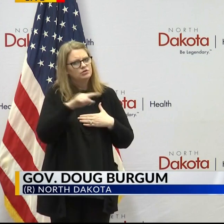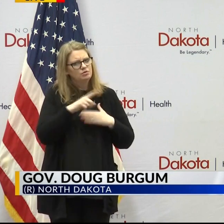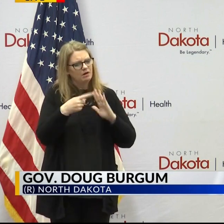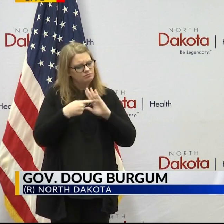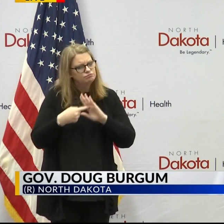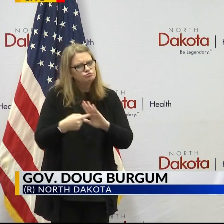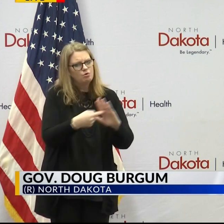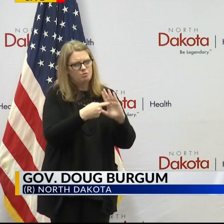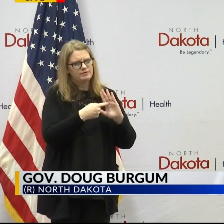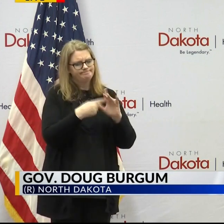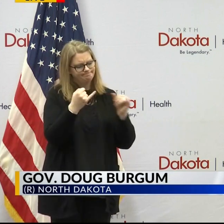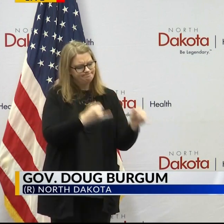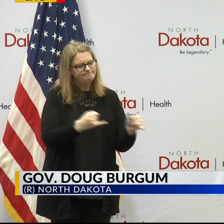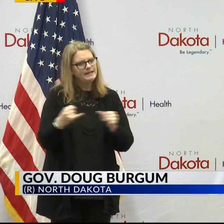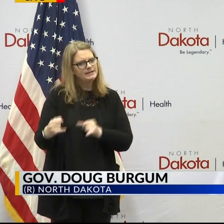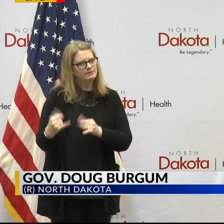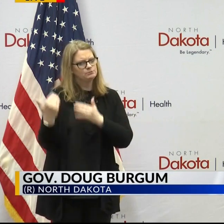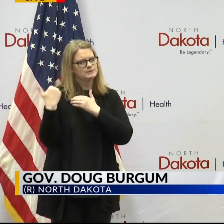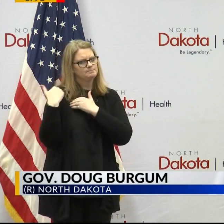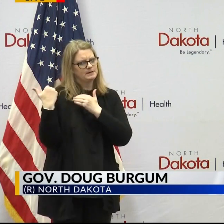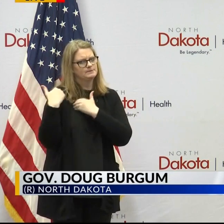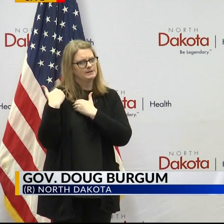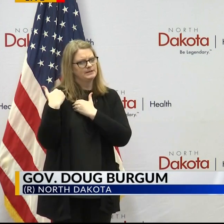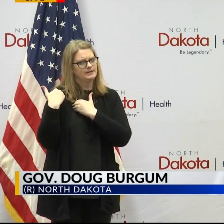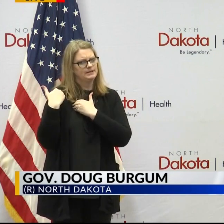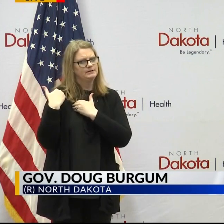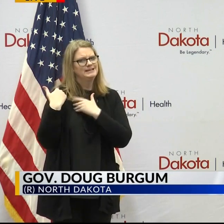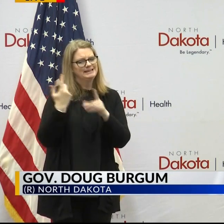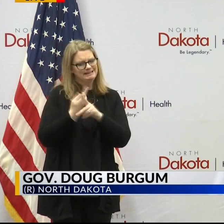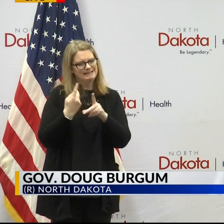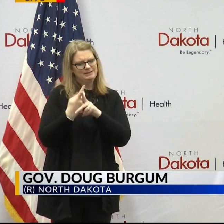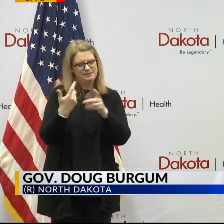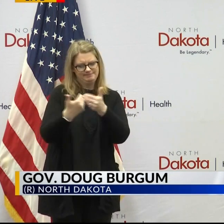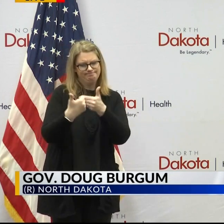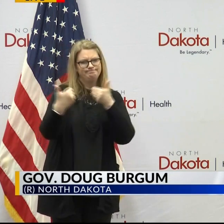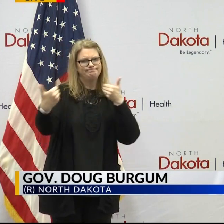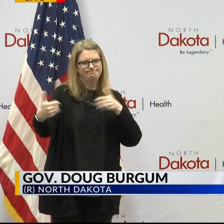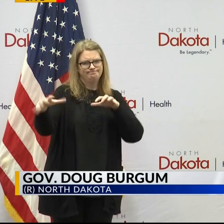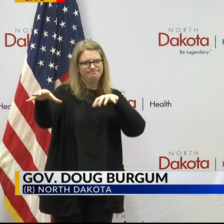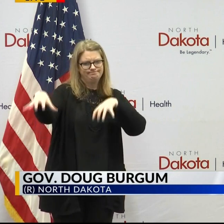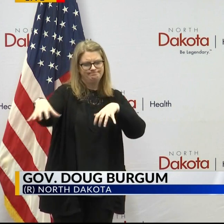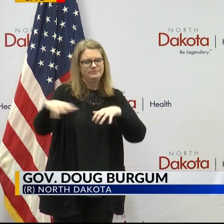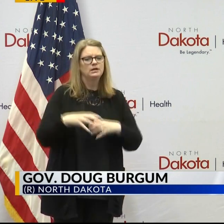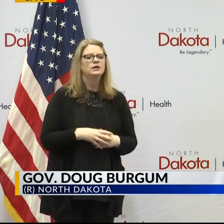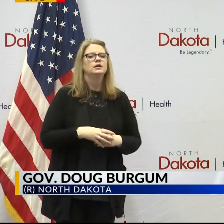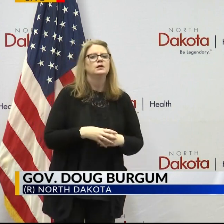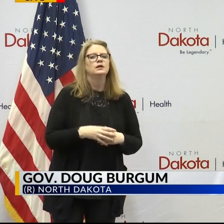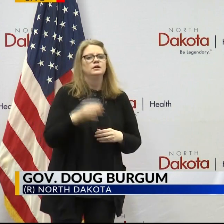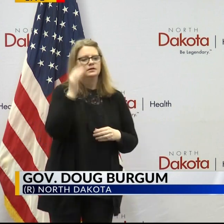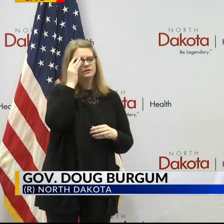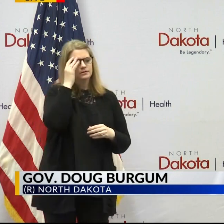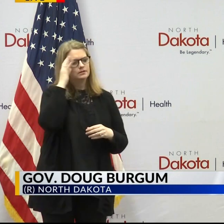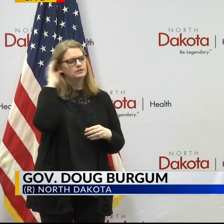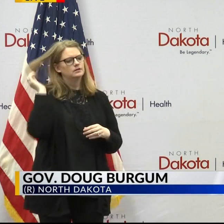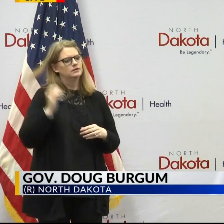THIS WEEKEND, BUT KNOW THAT YOUR SACRIFICE MAY SAVE LIVES OF OUR LOVED ONES SO WE APPRECIATE ALL